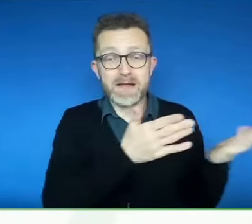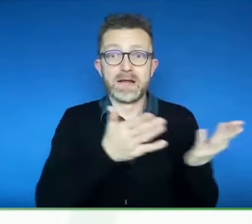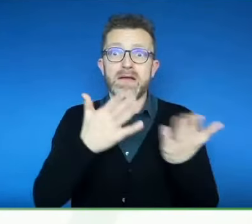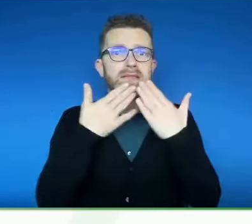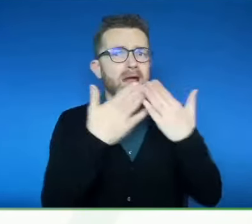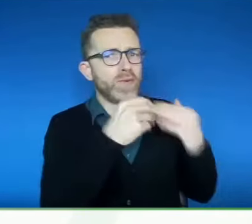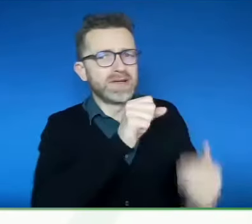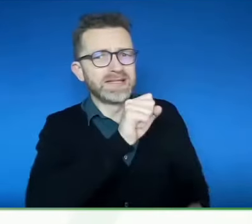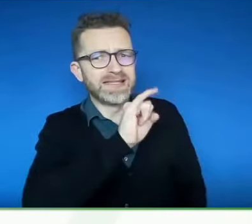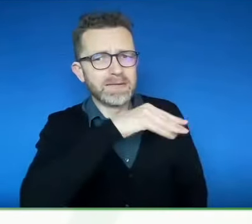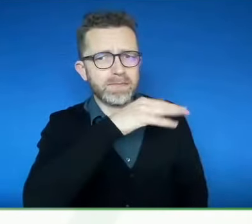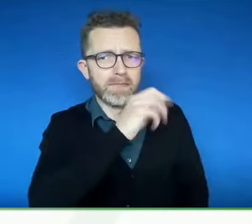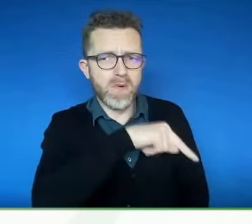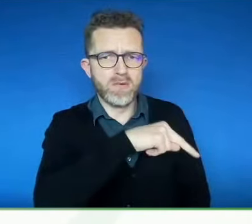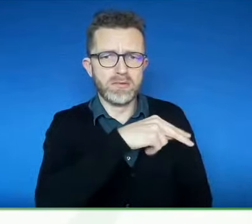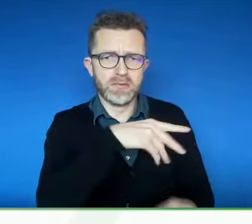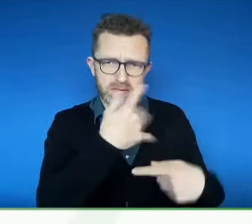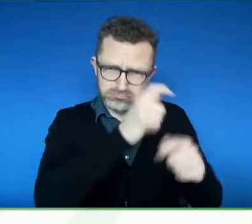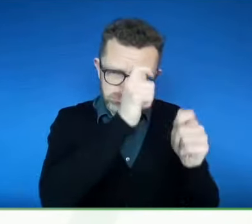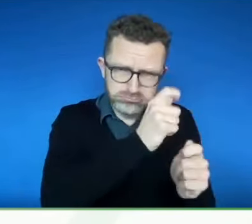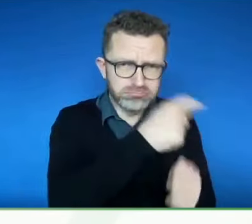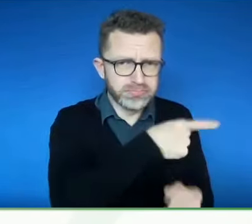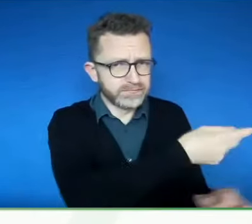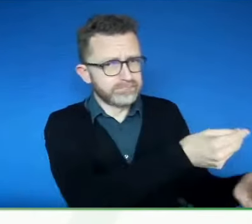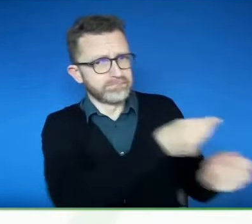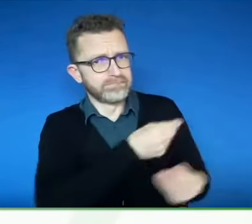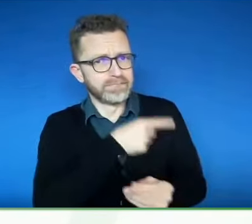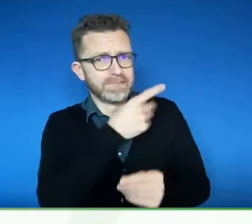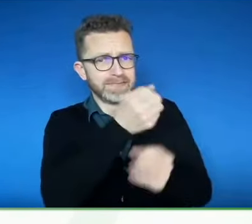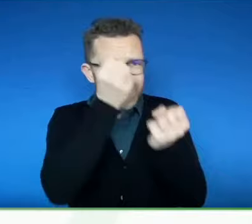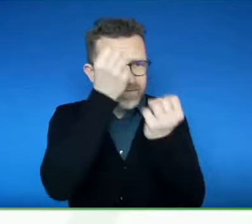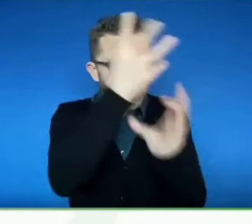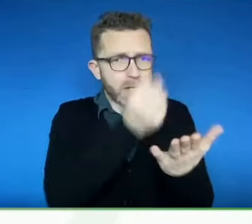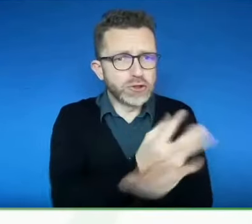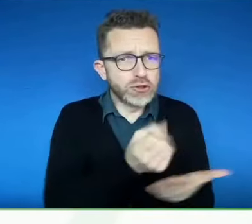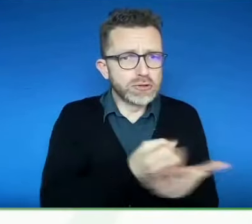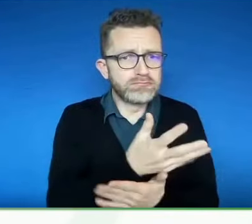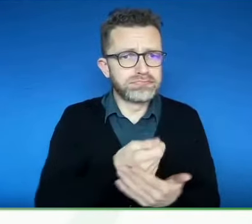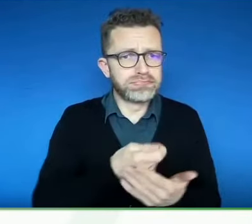bundle, many projects that want to increase political participation